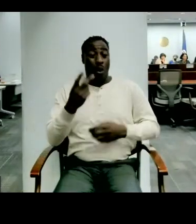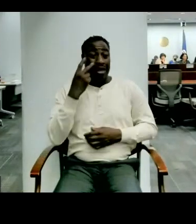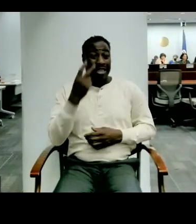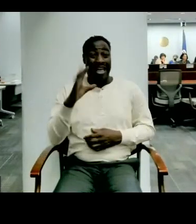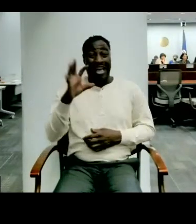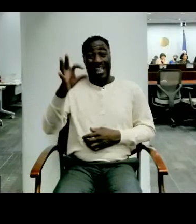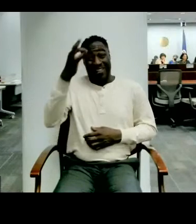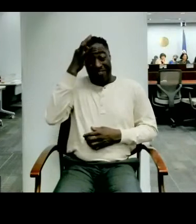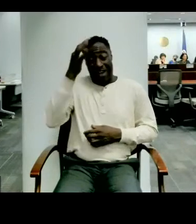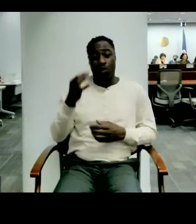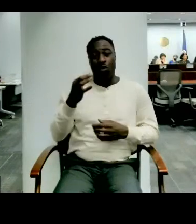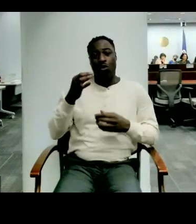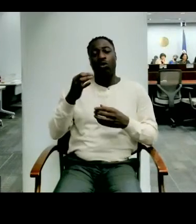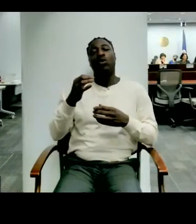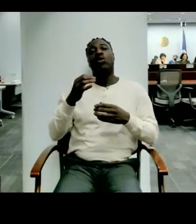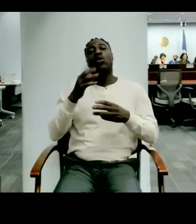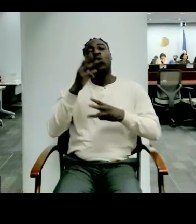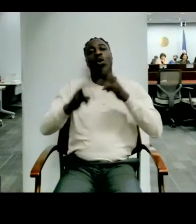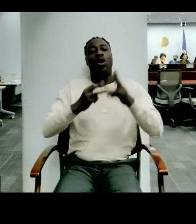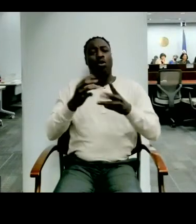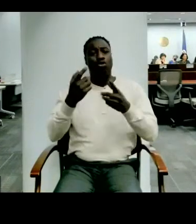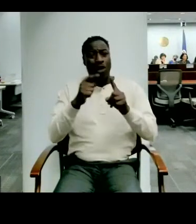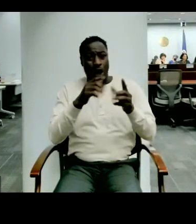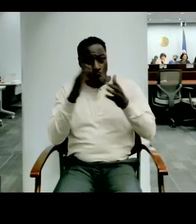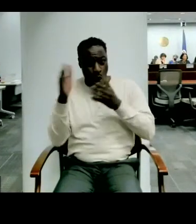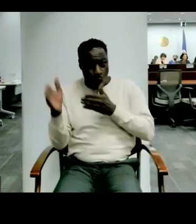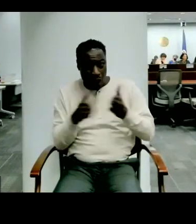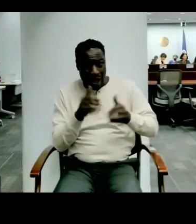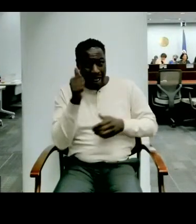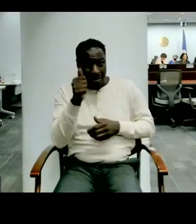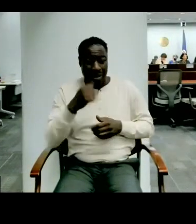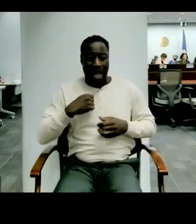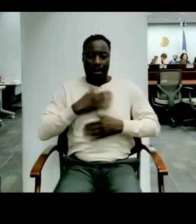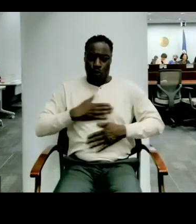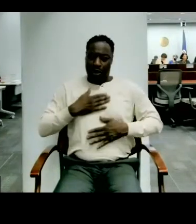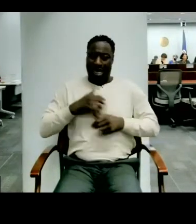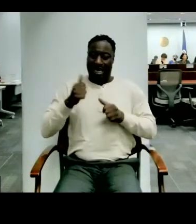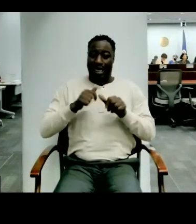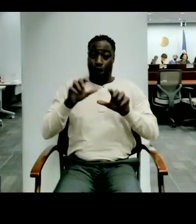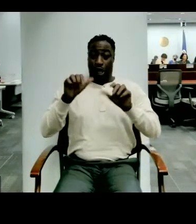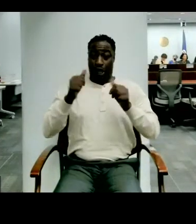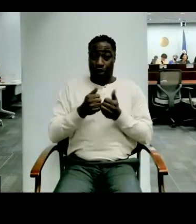Federal sector try to get organized, I appreciate each agency has its own jurisdiction and response.